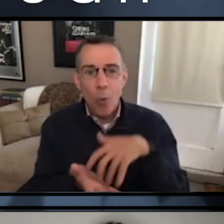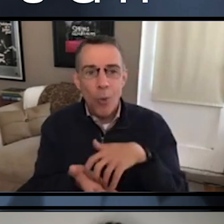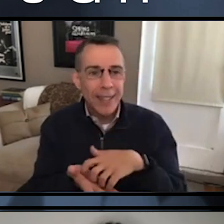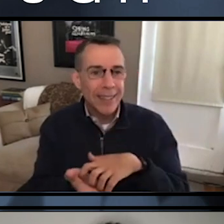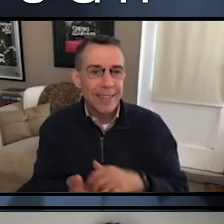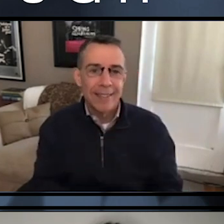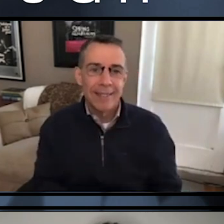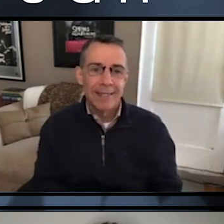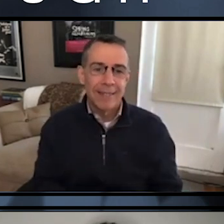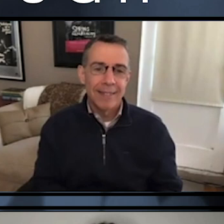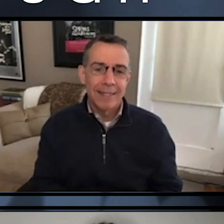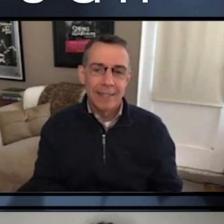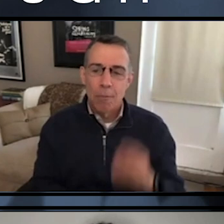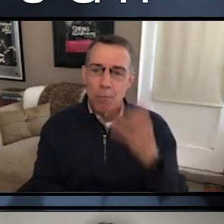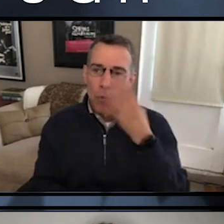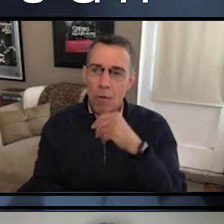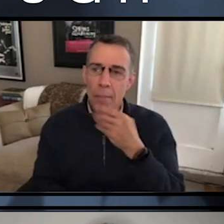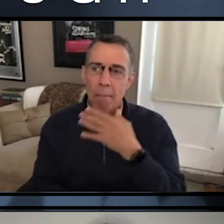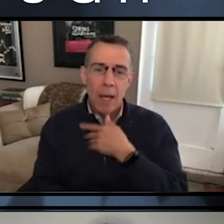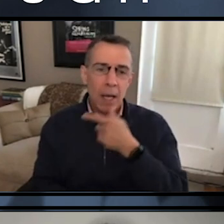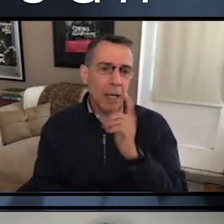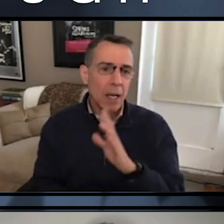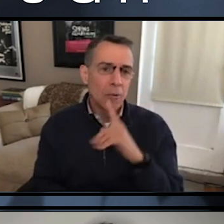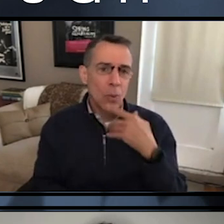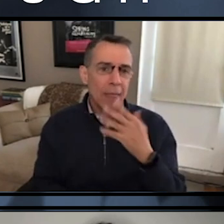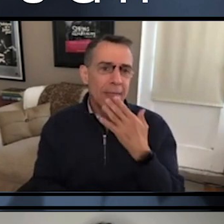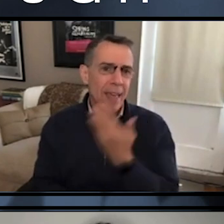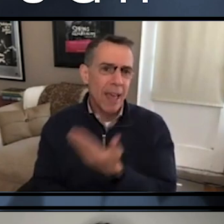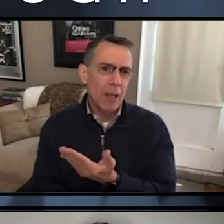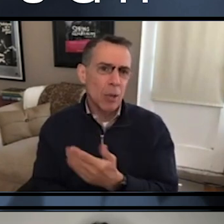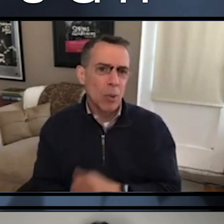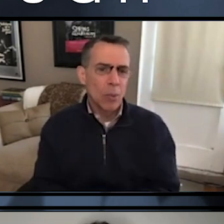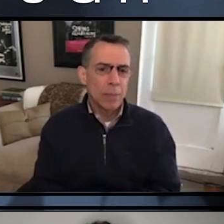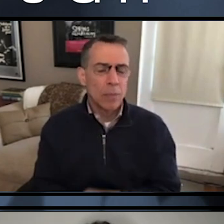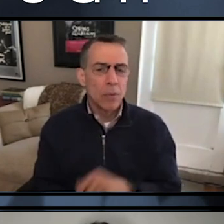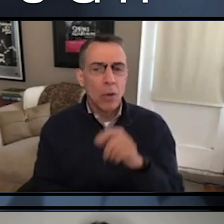Colman: Hmm. That's beautiful. My God. That's, thank you. Robert. I think I'm